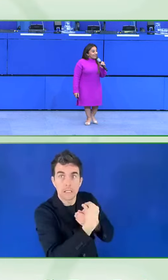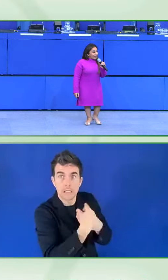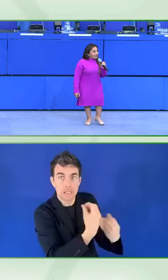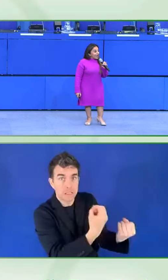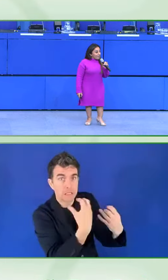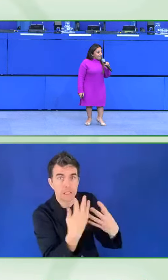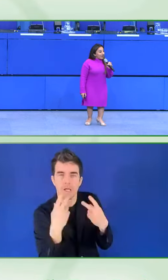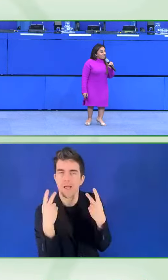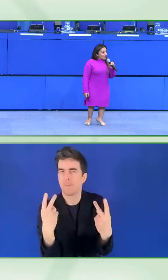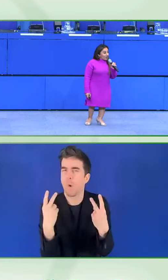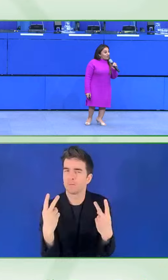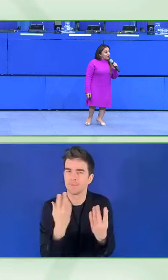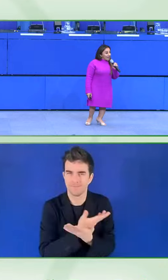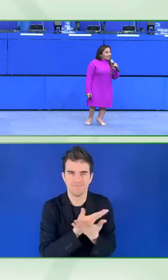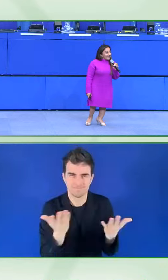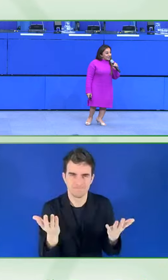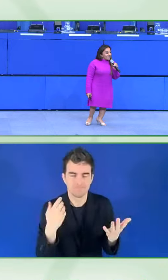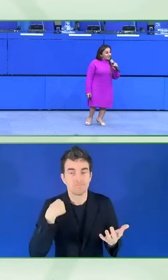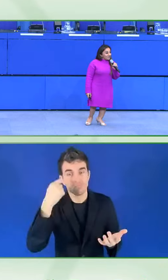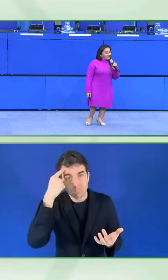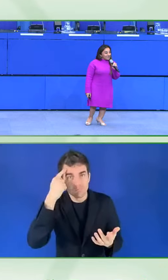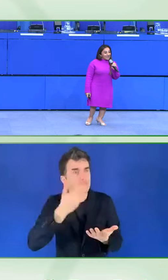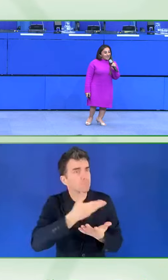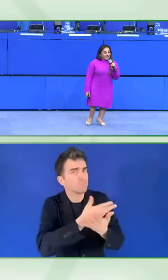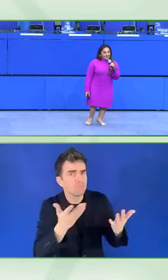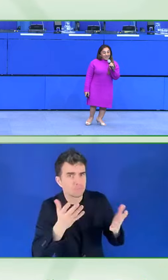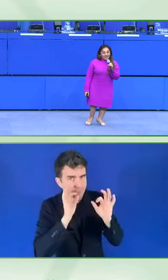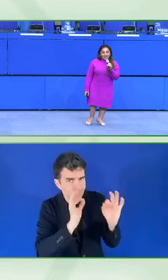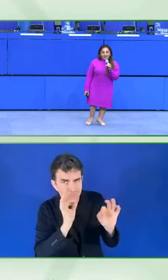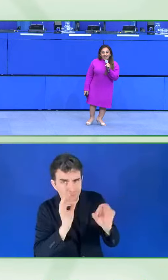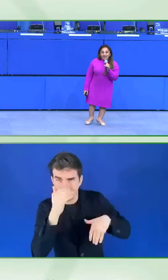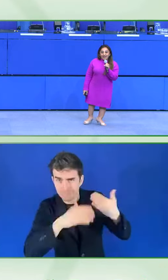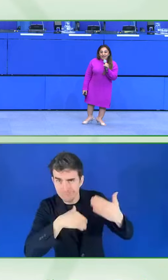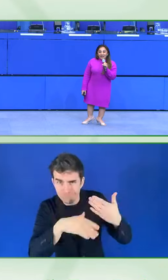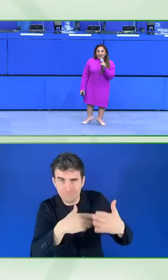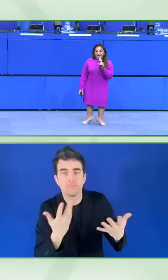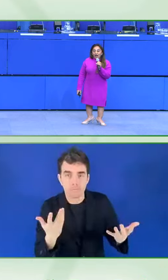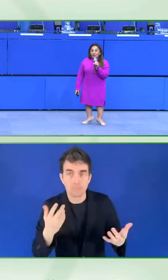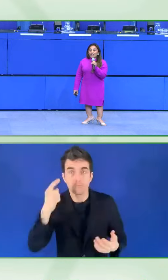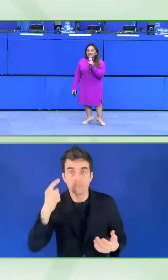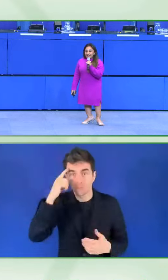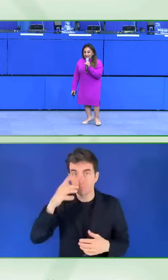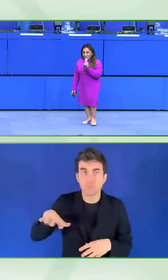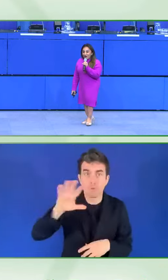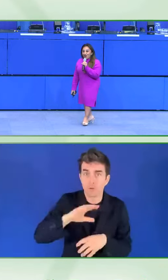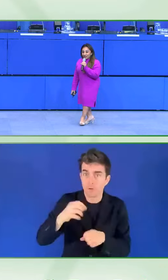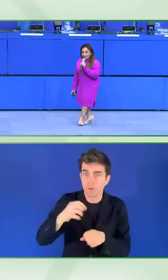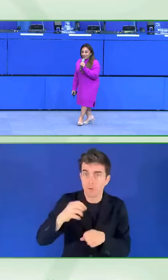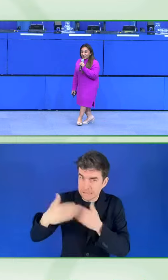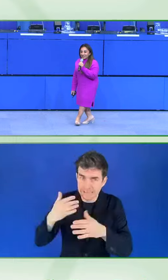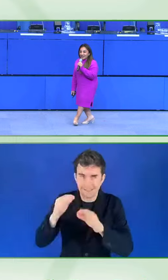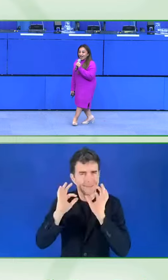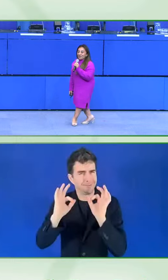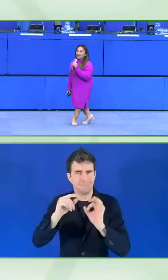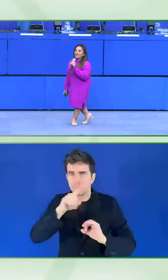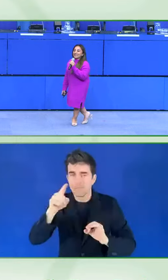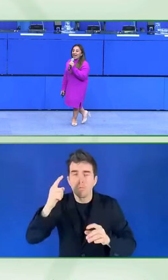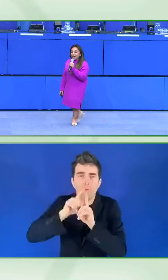the impact that we are creating. I want you to carry on and keep sharing the innovation, sharing that learning.